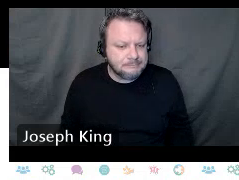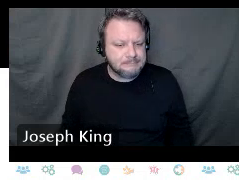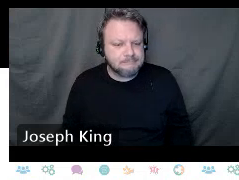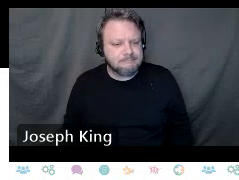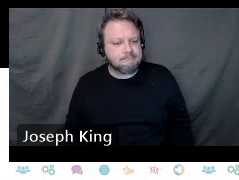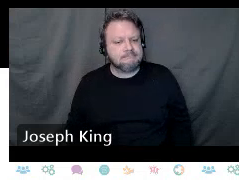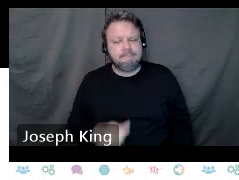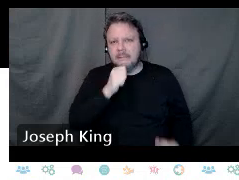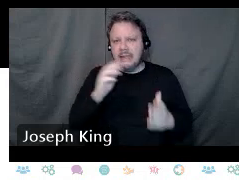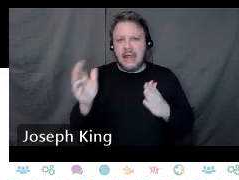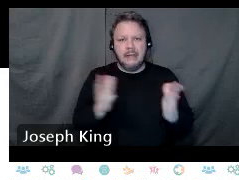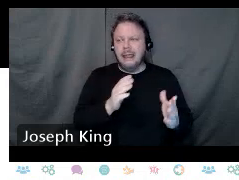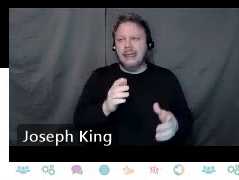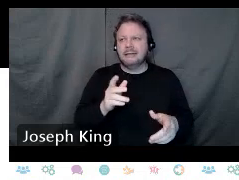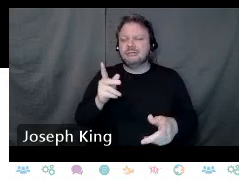This is not a plan to sit on a shelf.